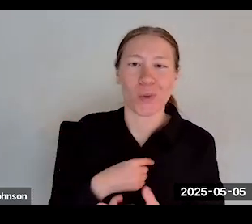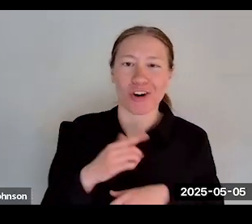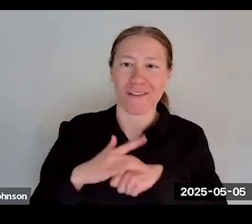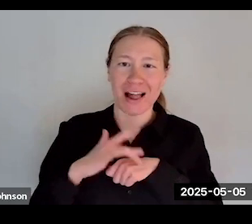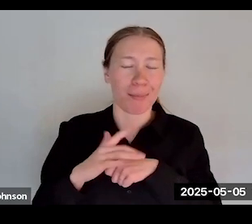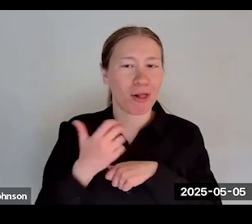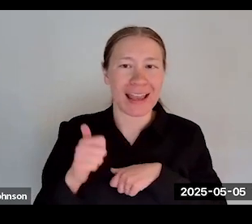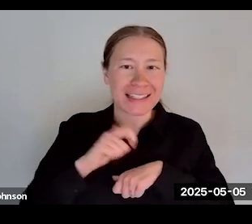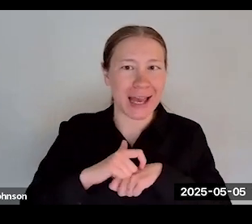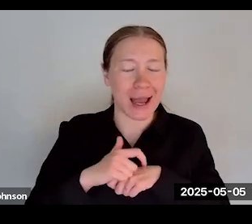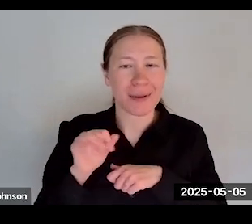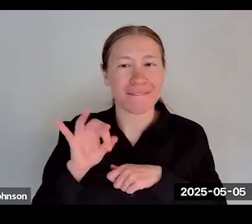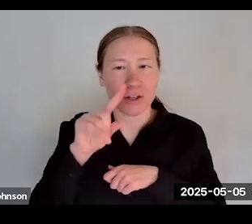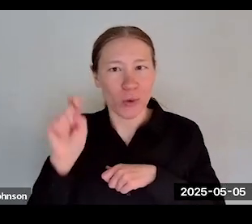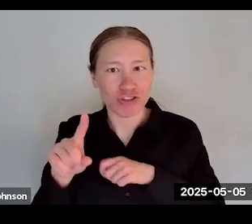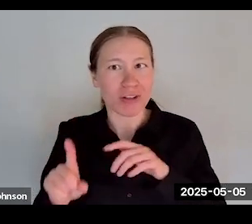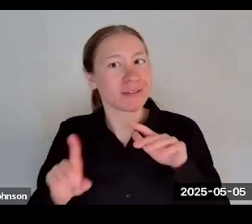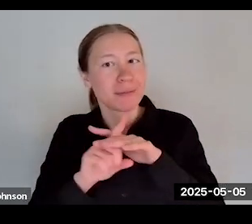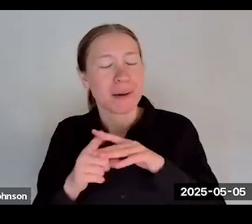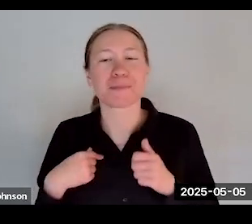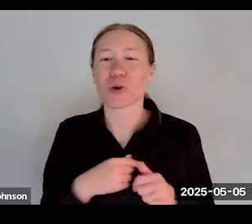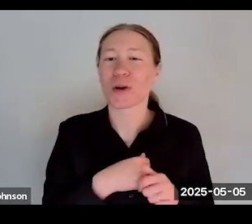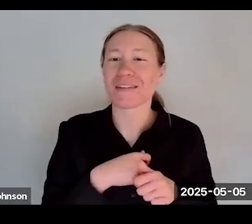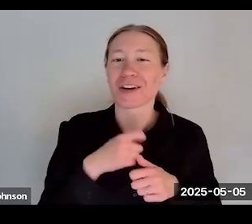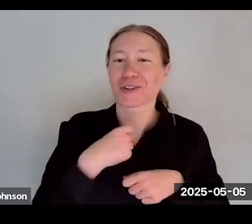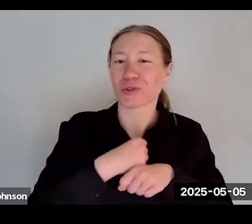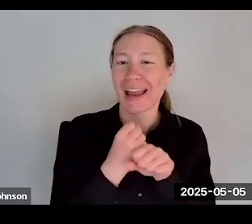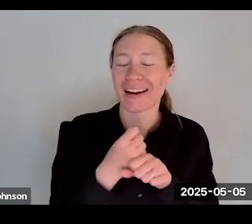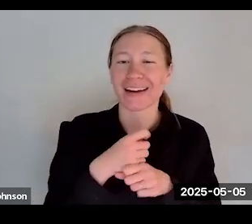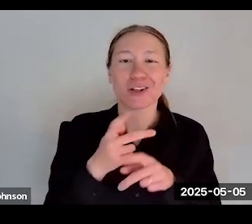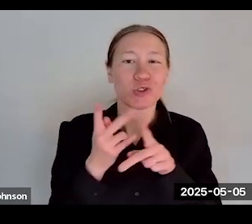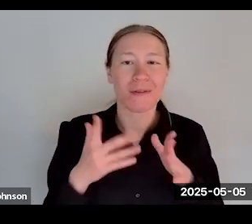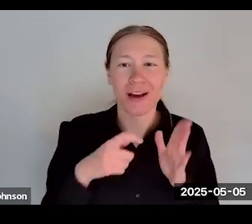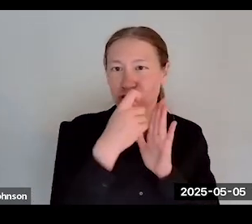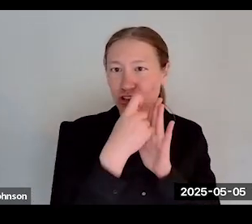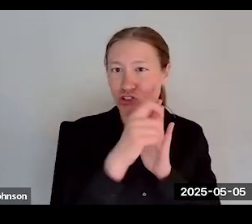So we've created the supervisor checklist. Recognize a request for accommodation,